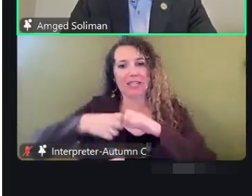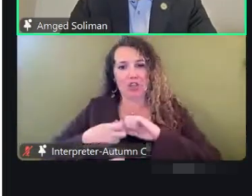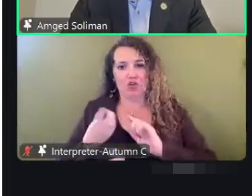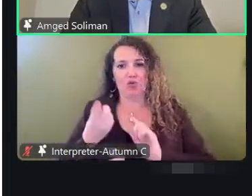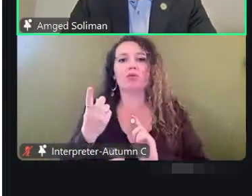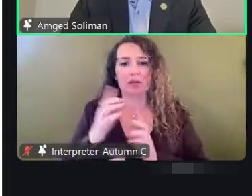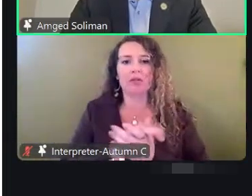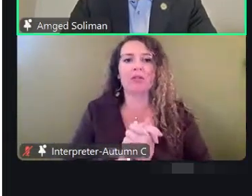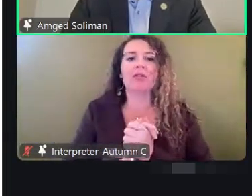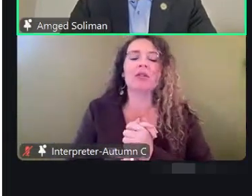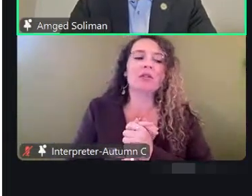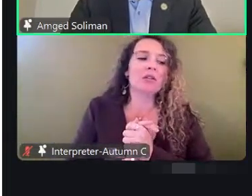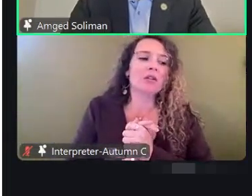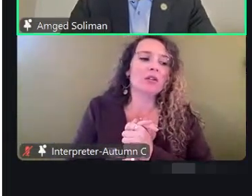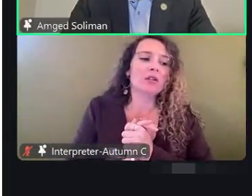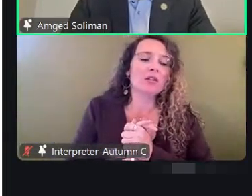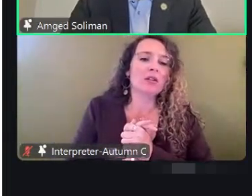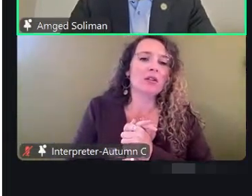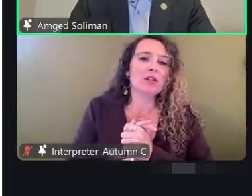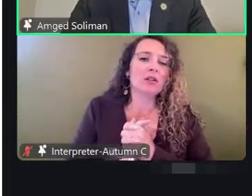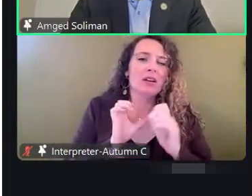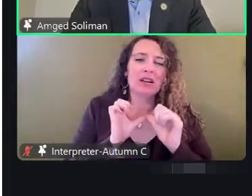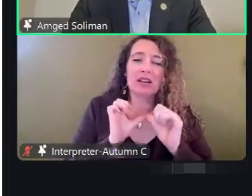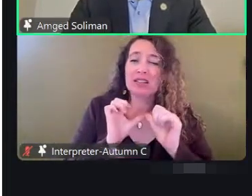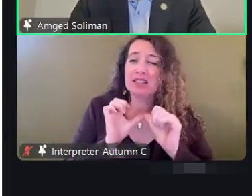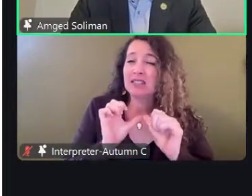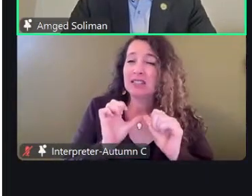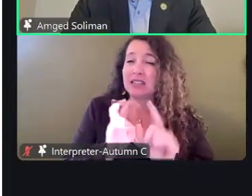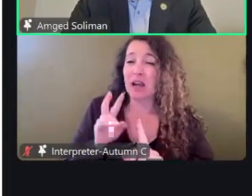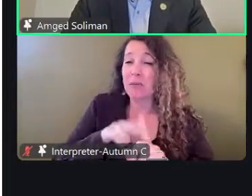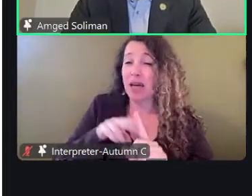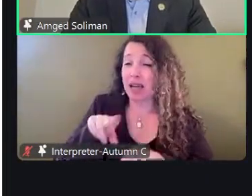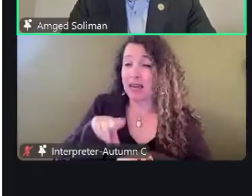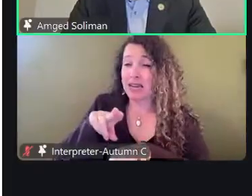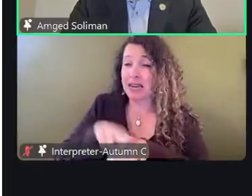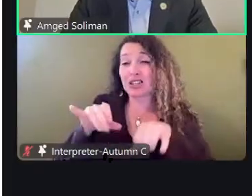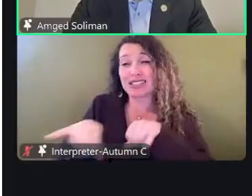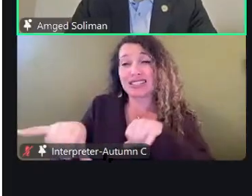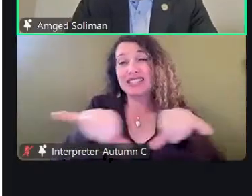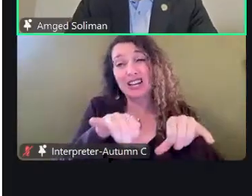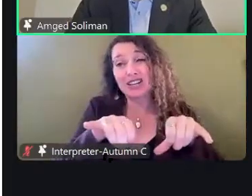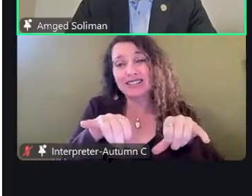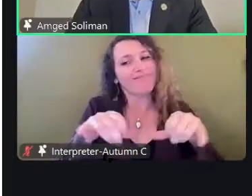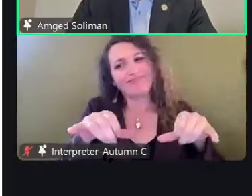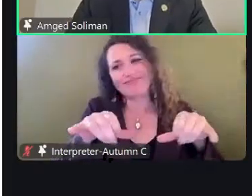uh a consistently applied national standard remains elusive.